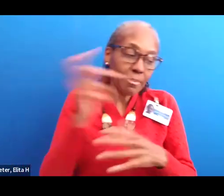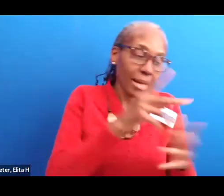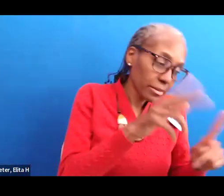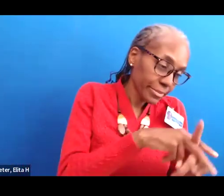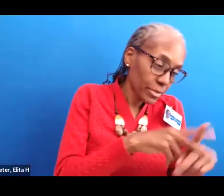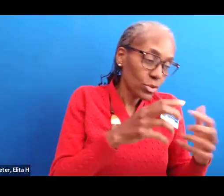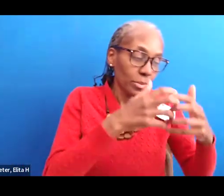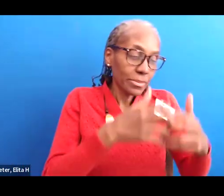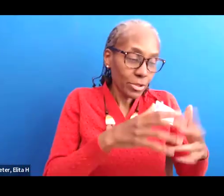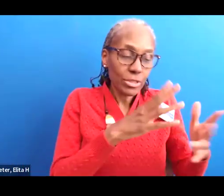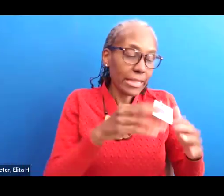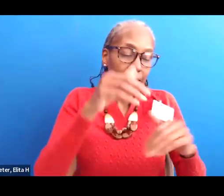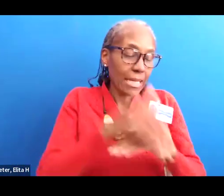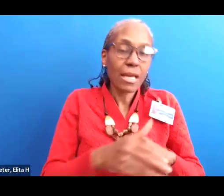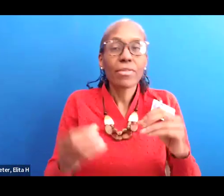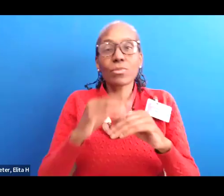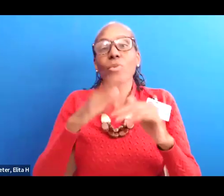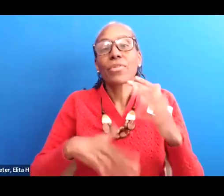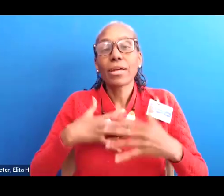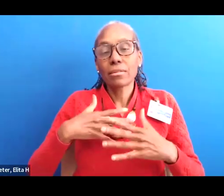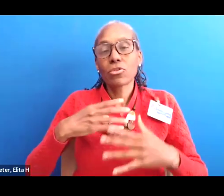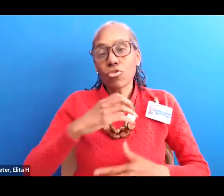Now that's even more than just coughing. It's just gets down to breathing.